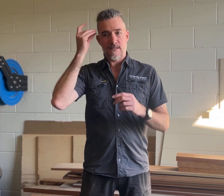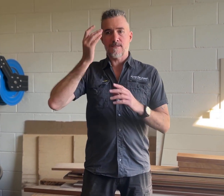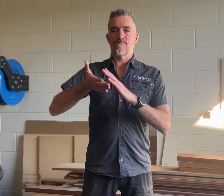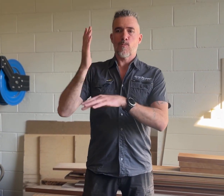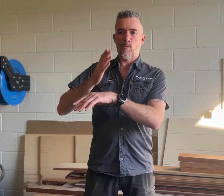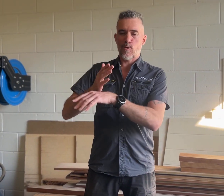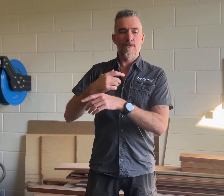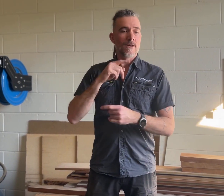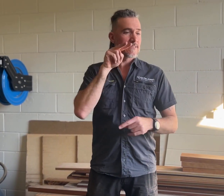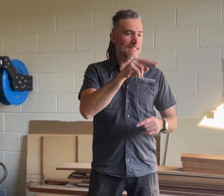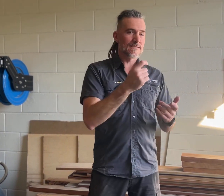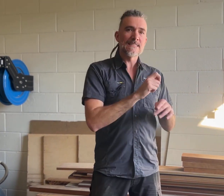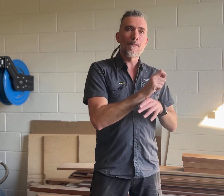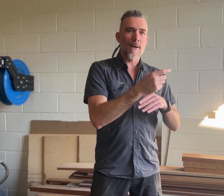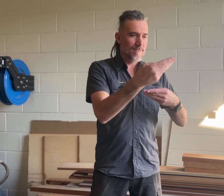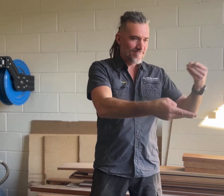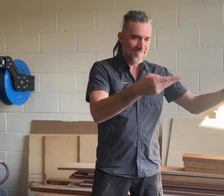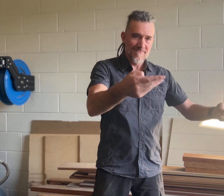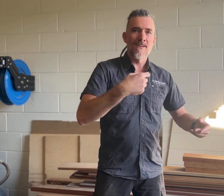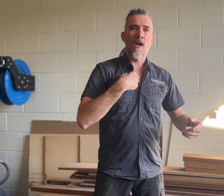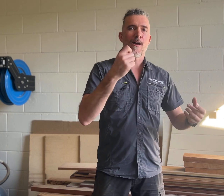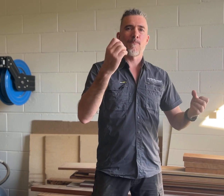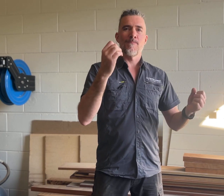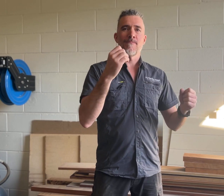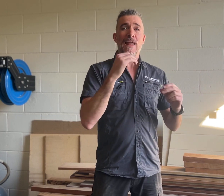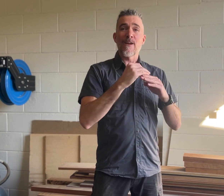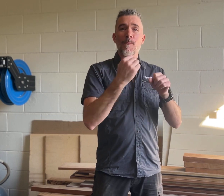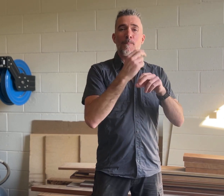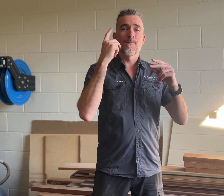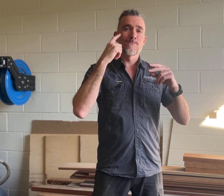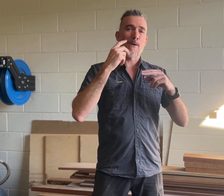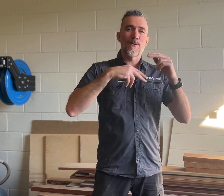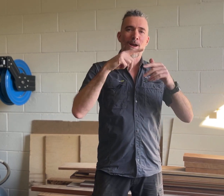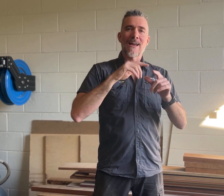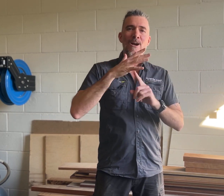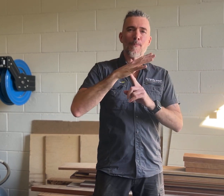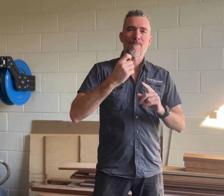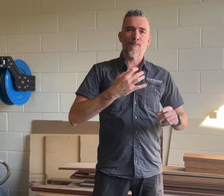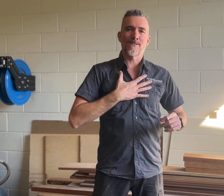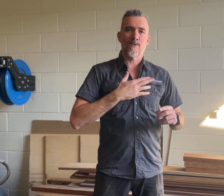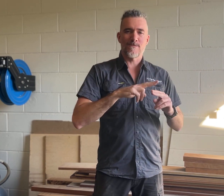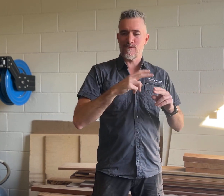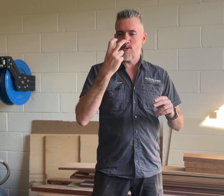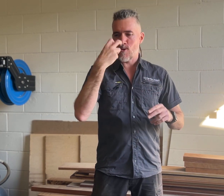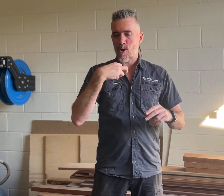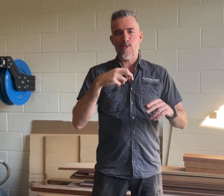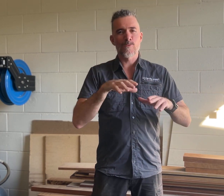Dad would often go to work and I’d just see bits of timber laying around. I remember one day building myself a helicopter.